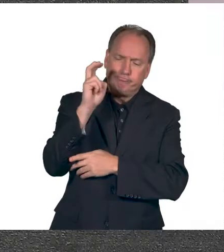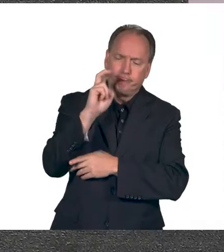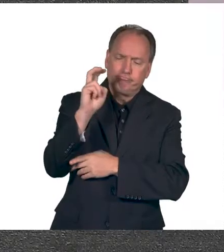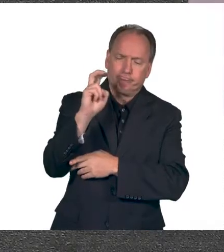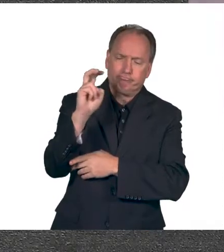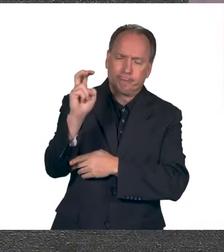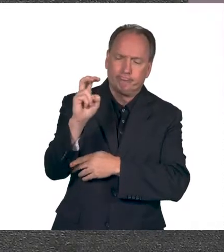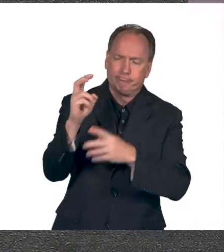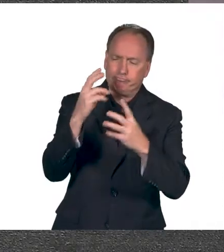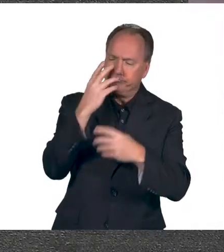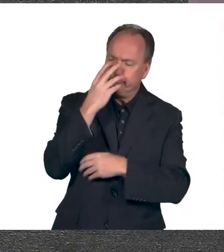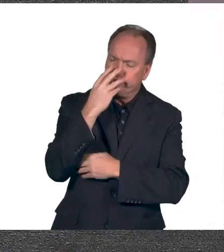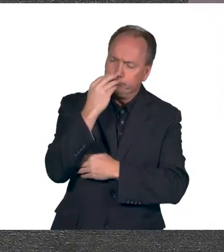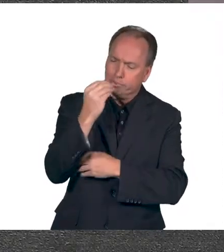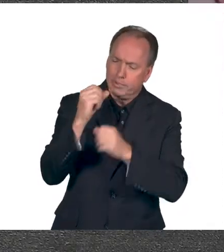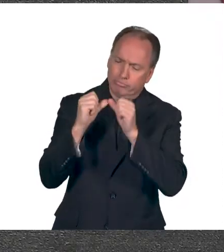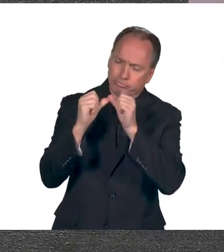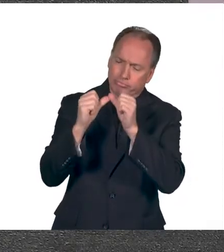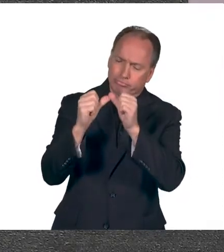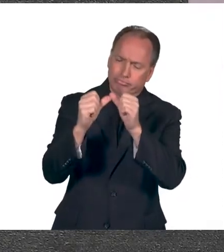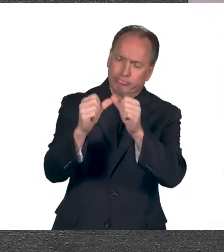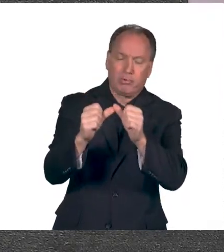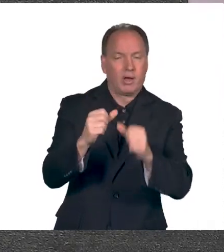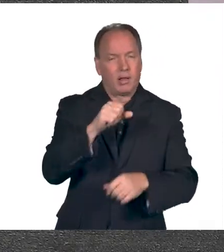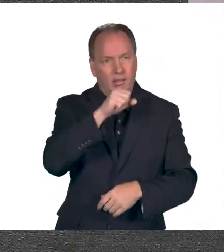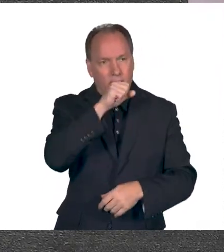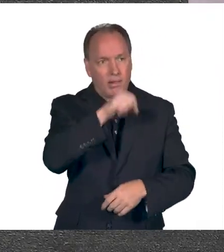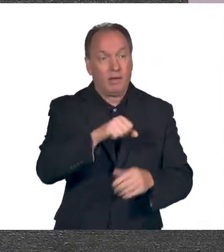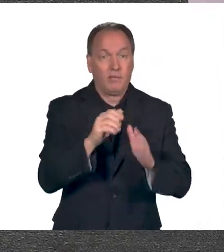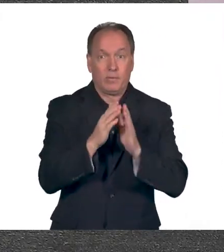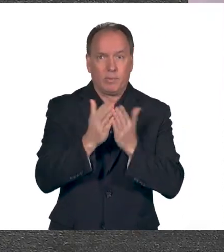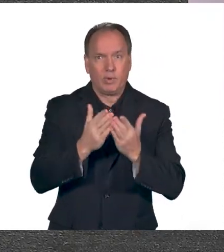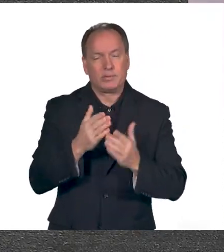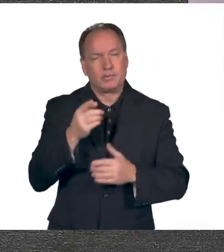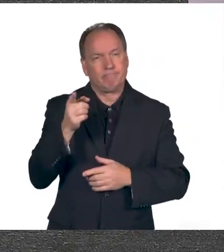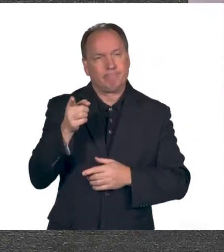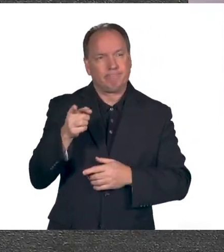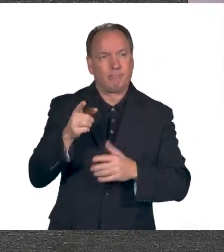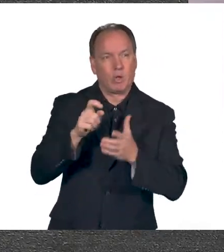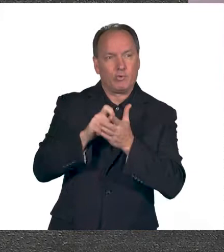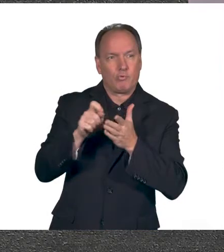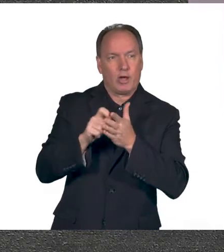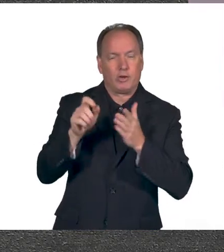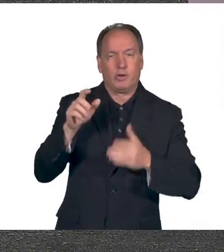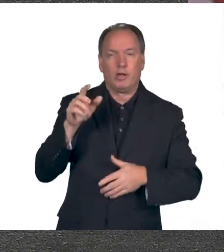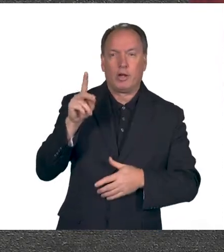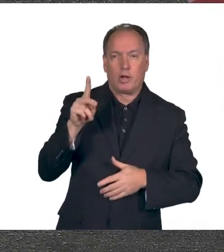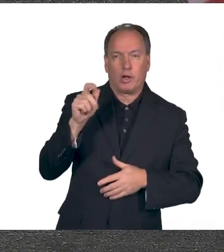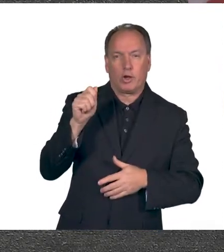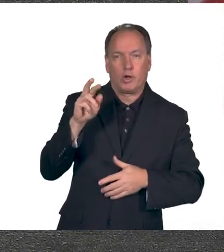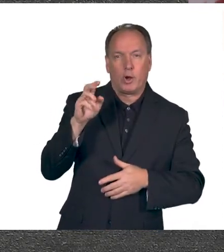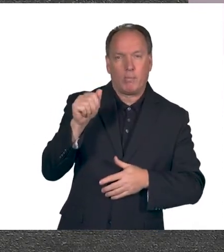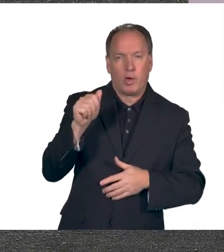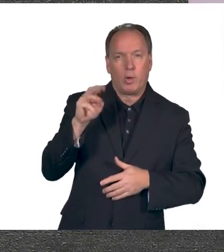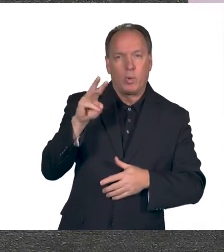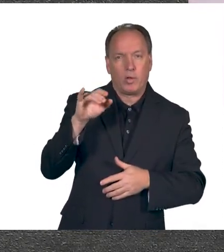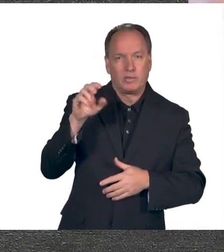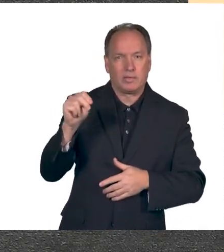and I love the bear books, these are some books by karma Wilson and the illustrator is Jane Chapman.